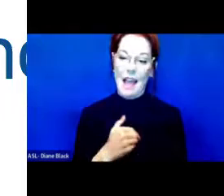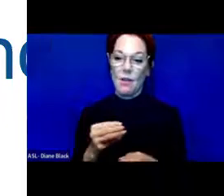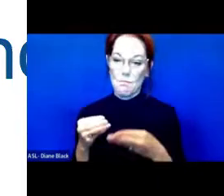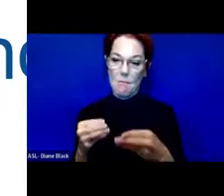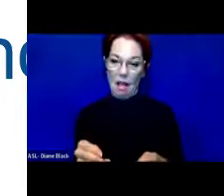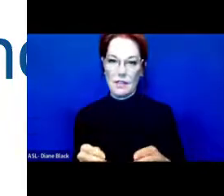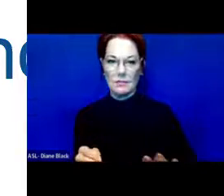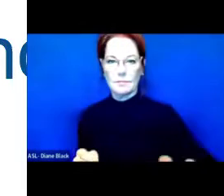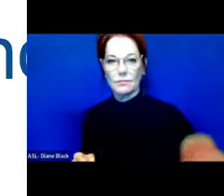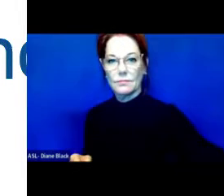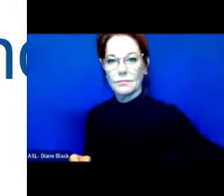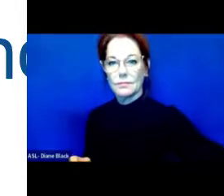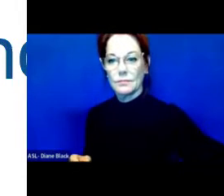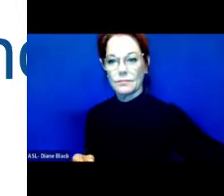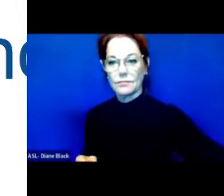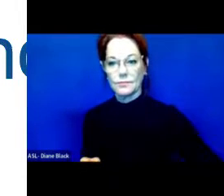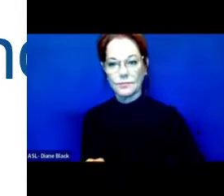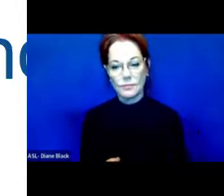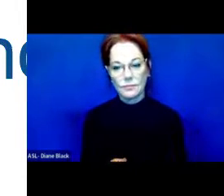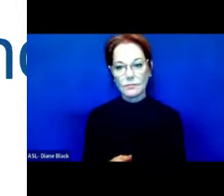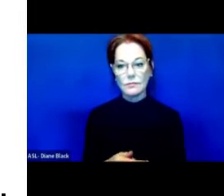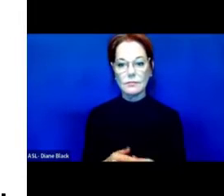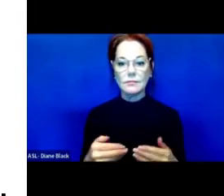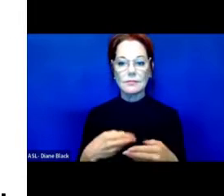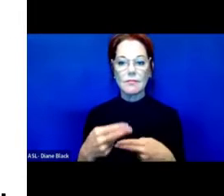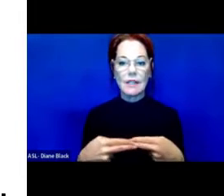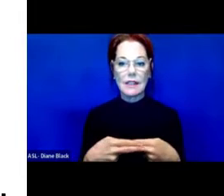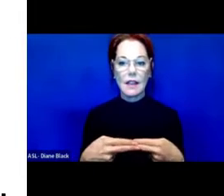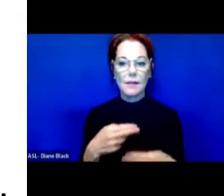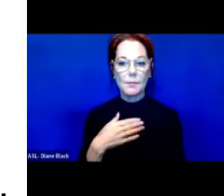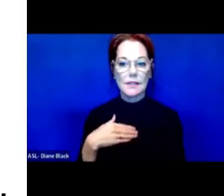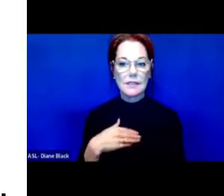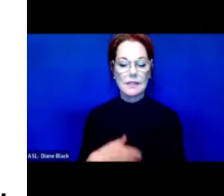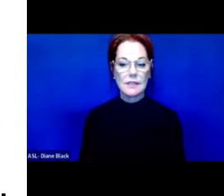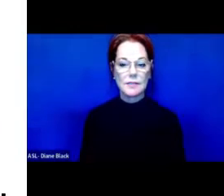we are with the findings, and so forth. So next slide, please. So